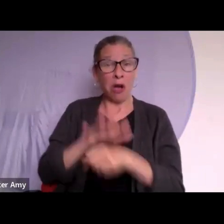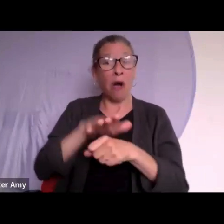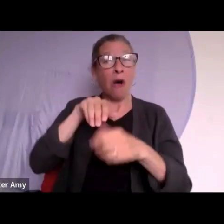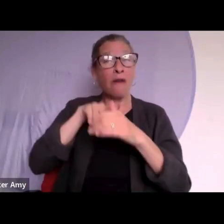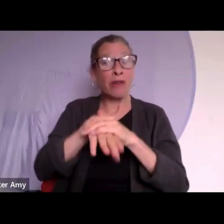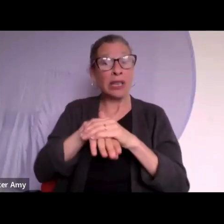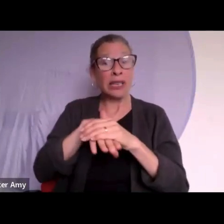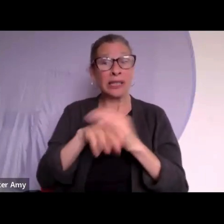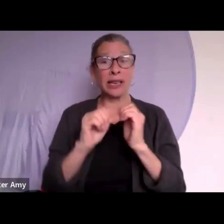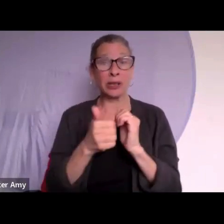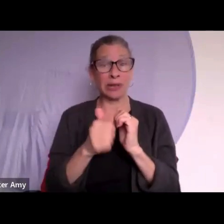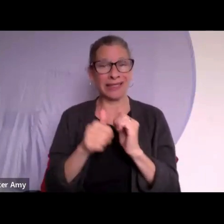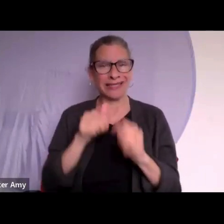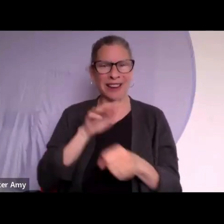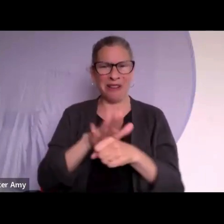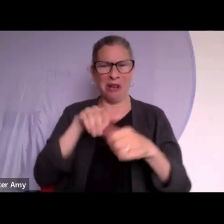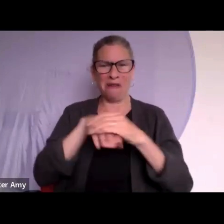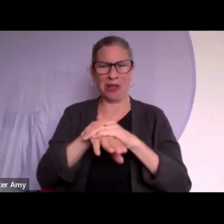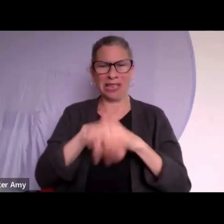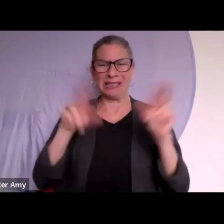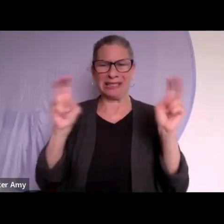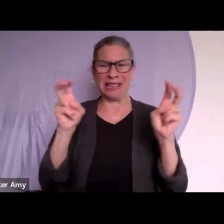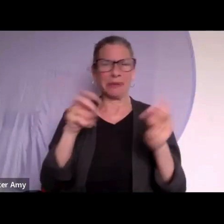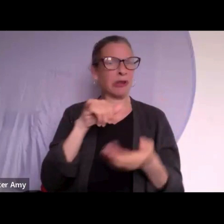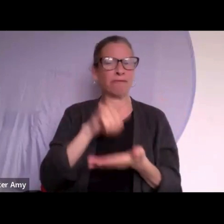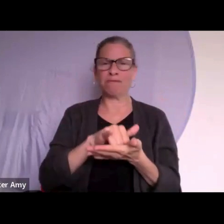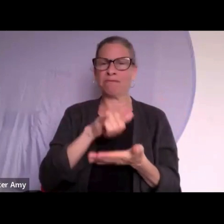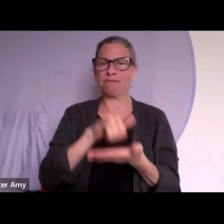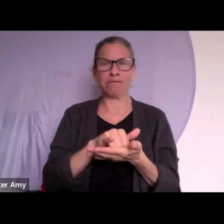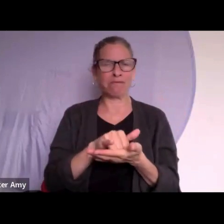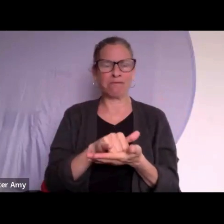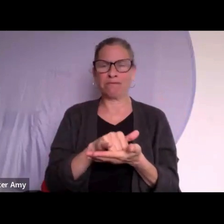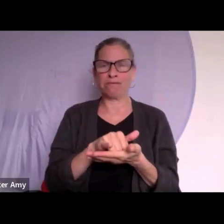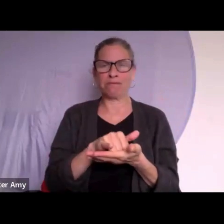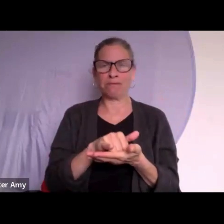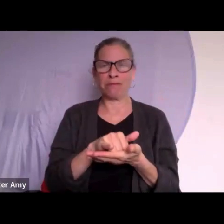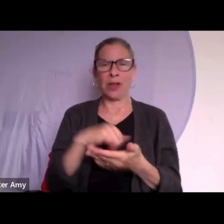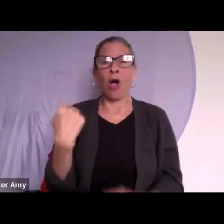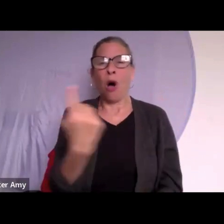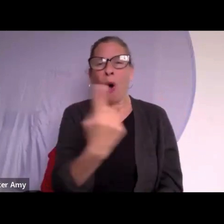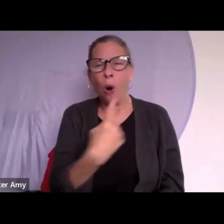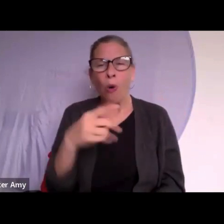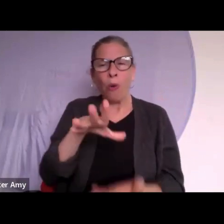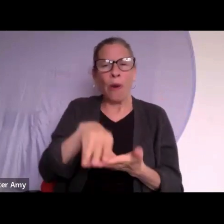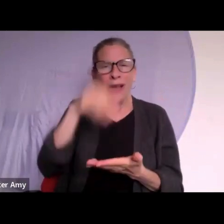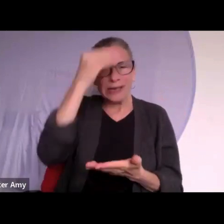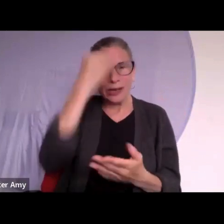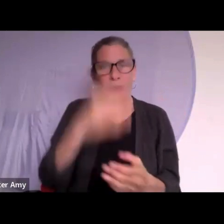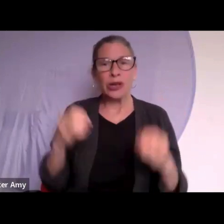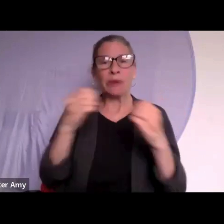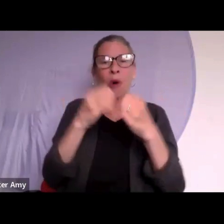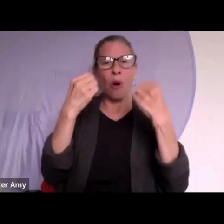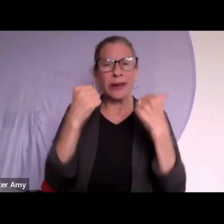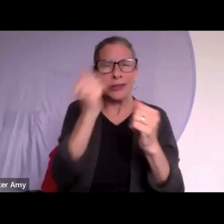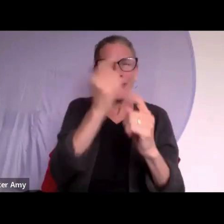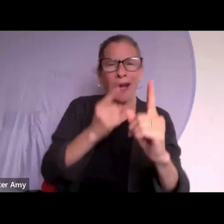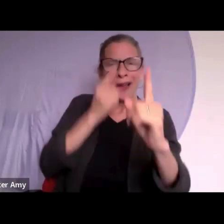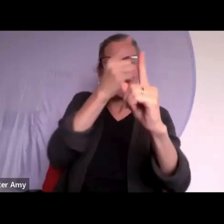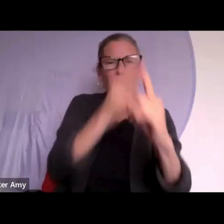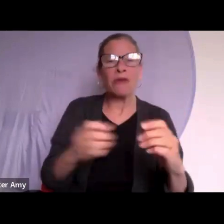again, fully accessible doesn't exist, we are always learning more and aiming for more. By the way, this is a total side